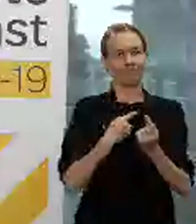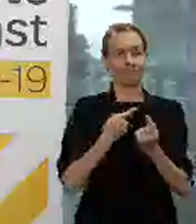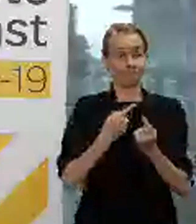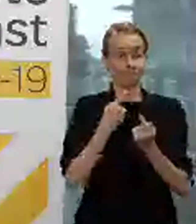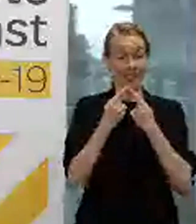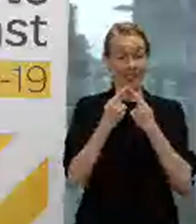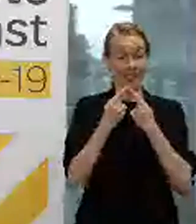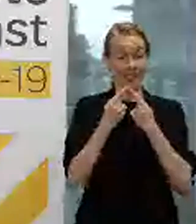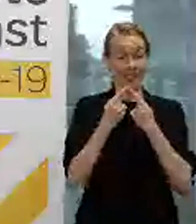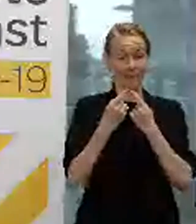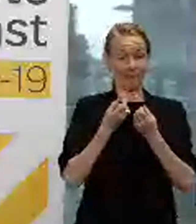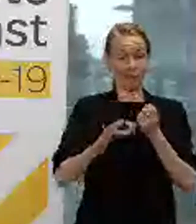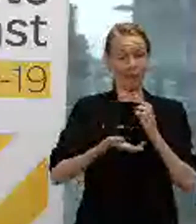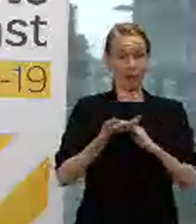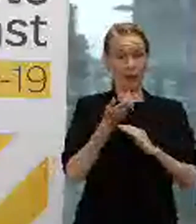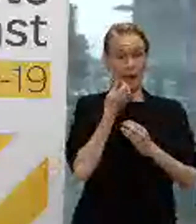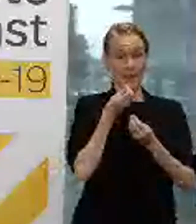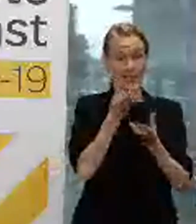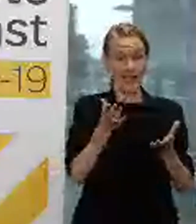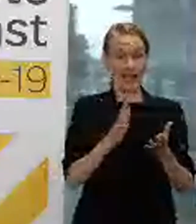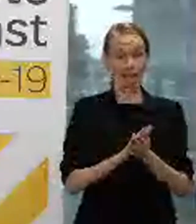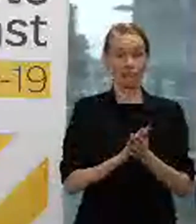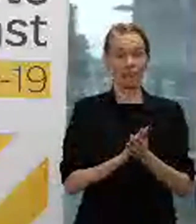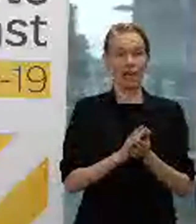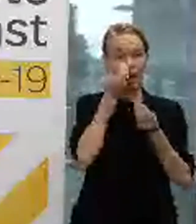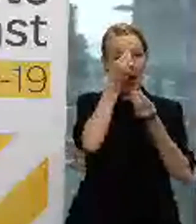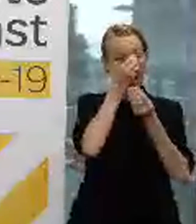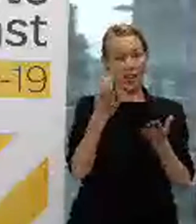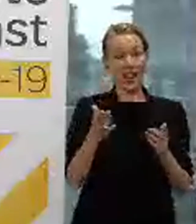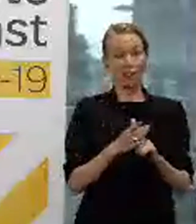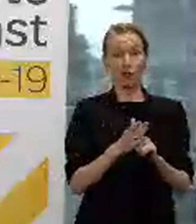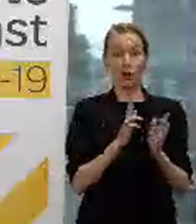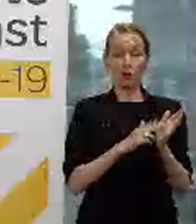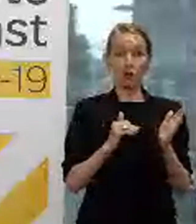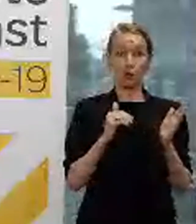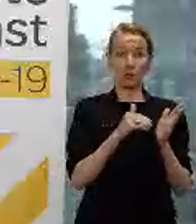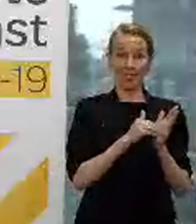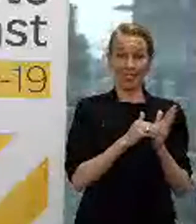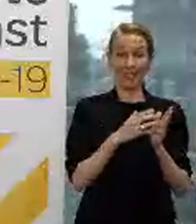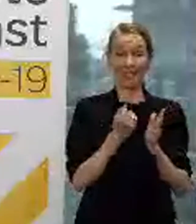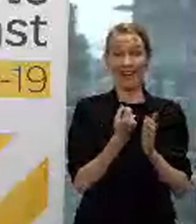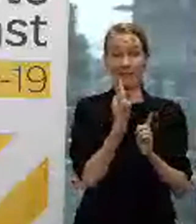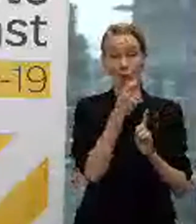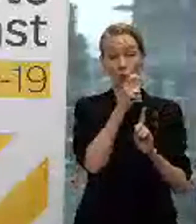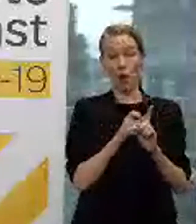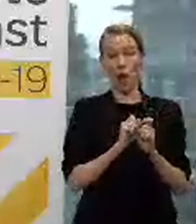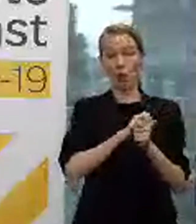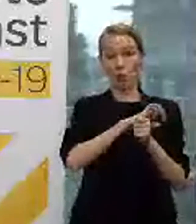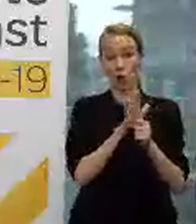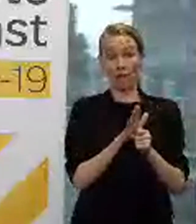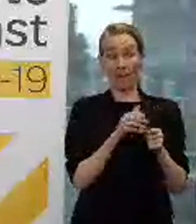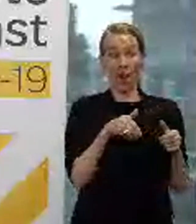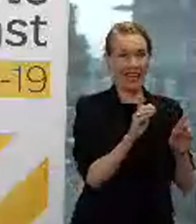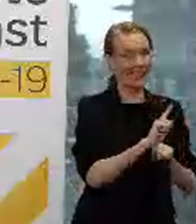There is a new community case of COVID 19 to report in New Zealand today. I will run you through the details of what